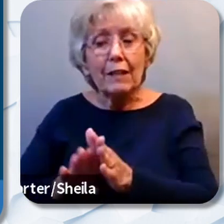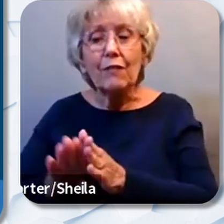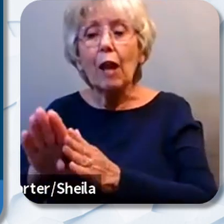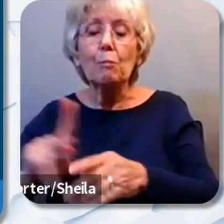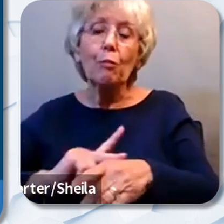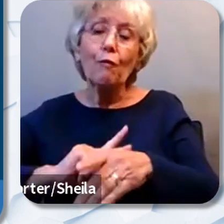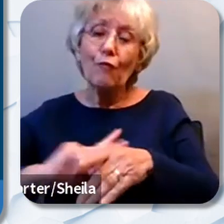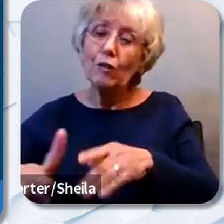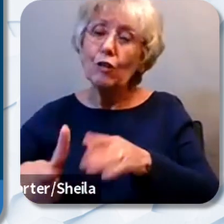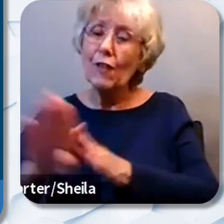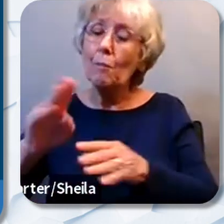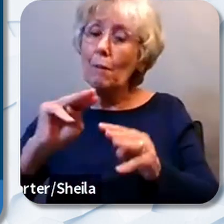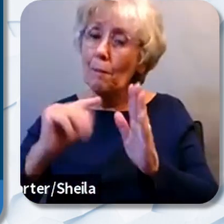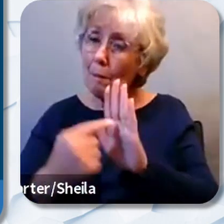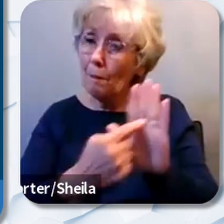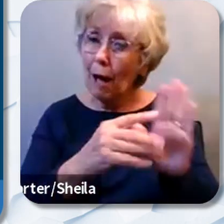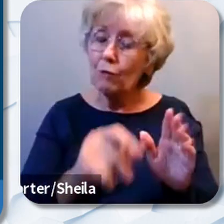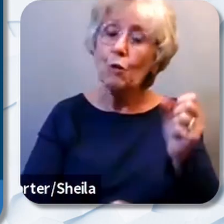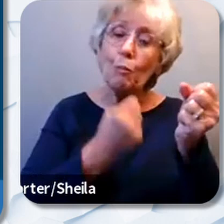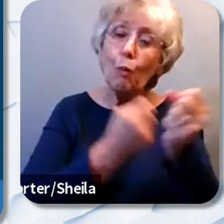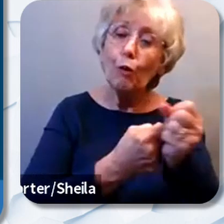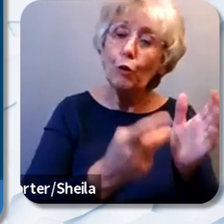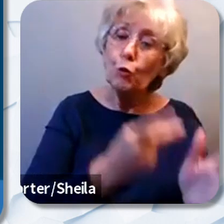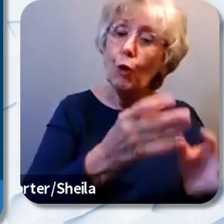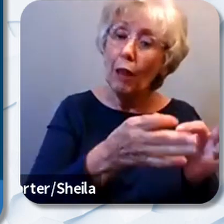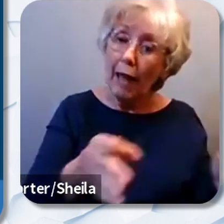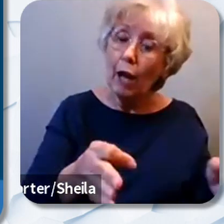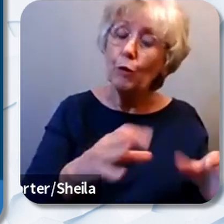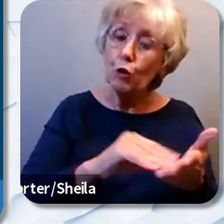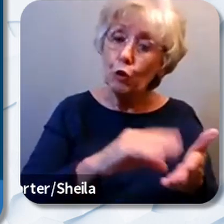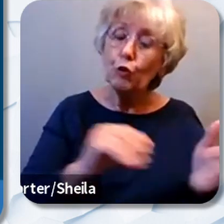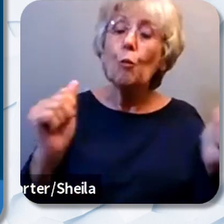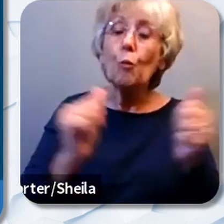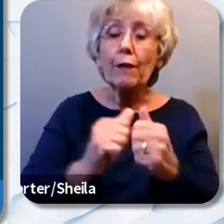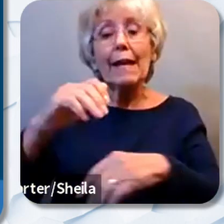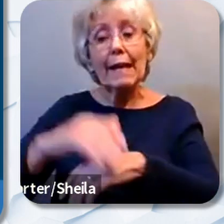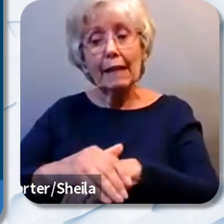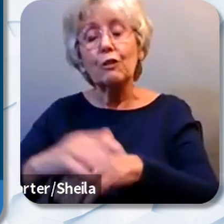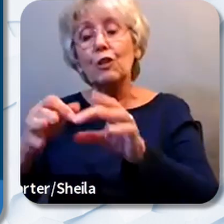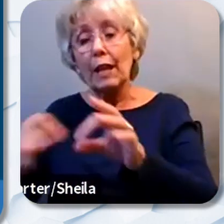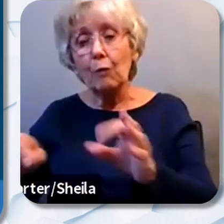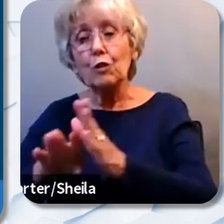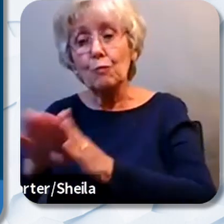on supporting dual language learners with English language development using home language supports.